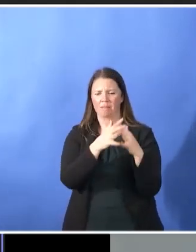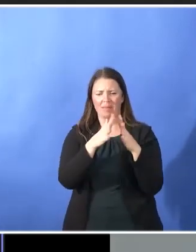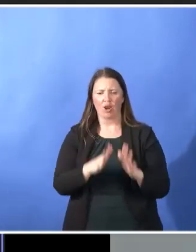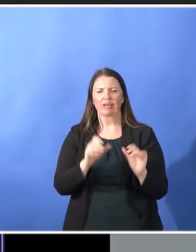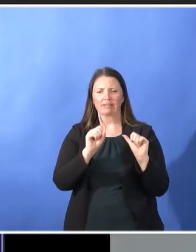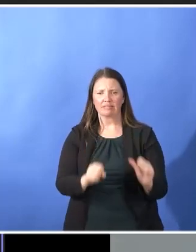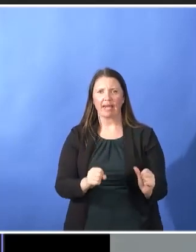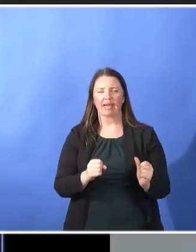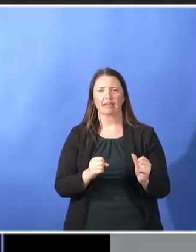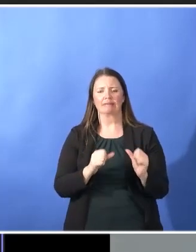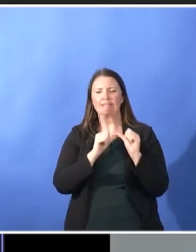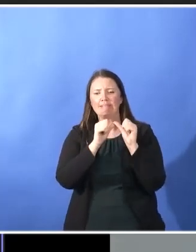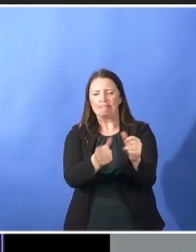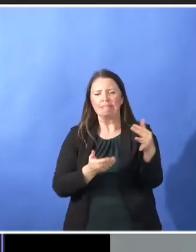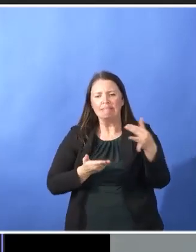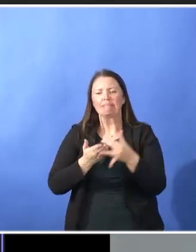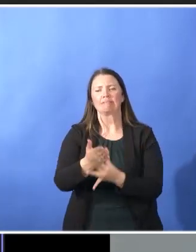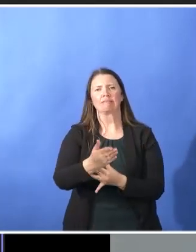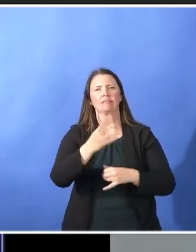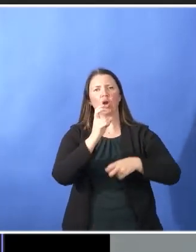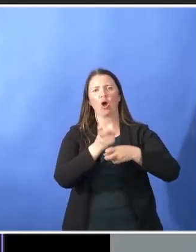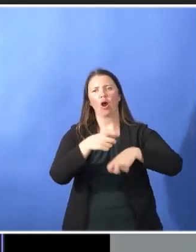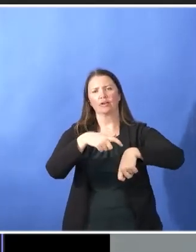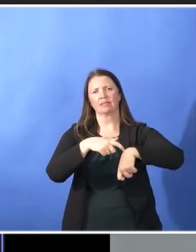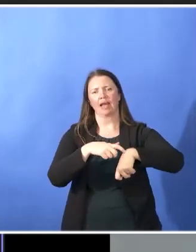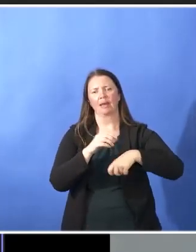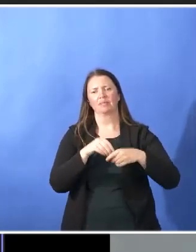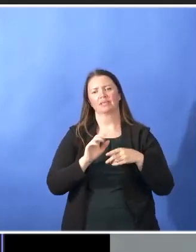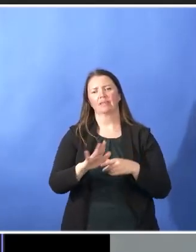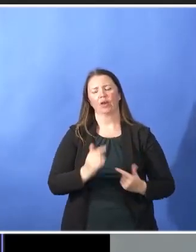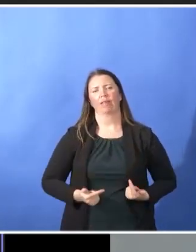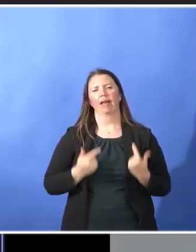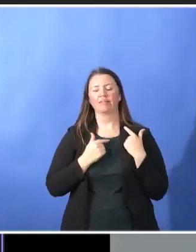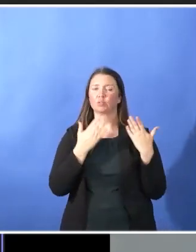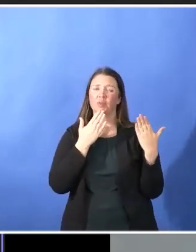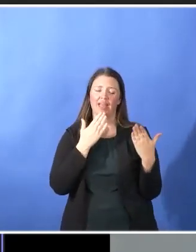HARD POINTS IN THEIR LIVES. THANK YOU FOR YOUR SUPPORT. THANK YOU.